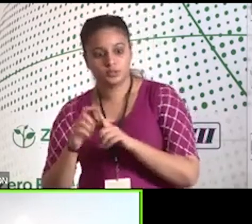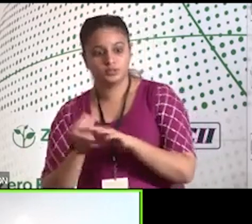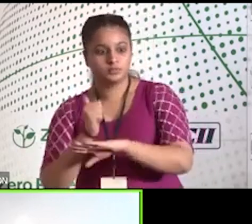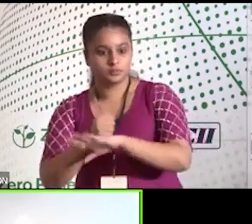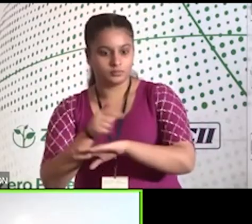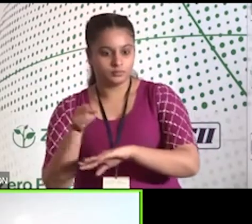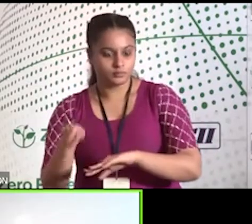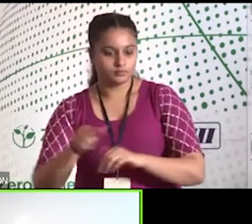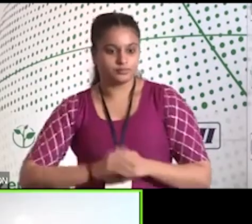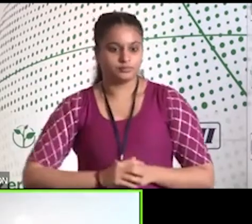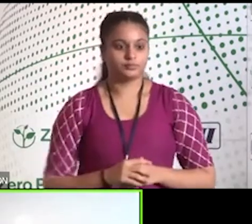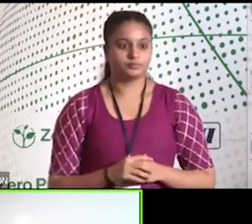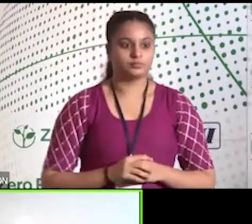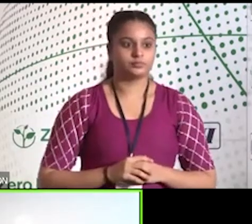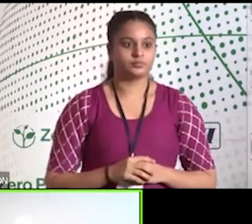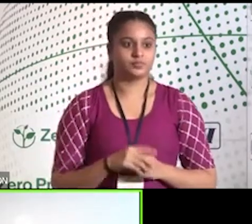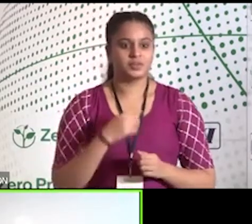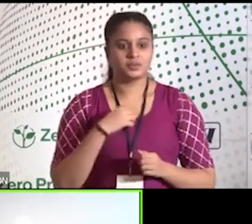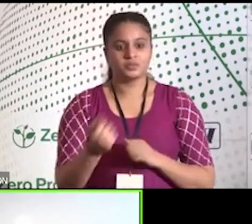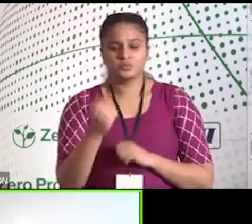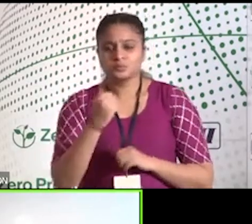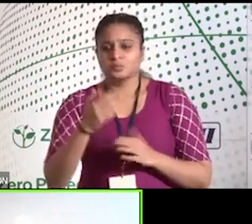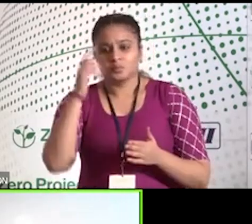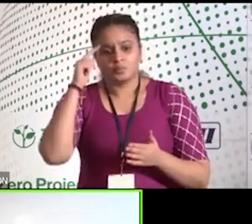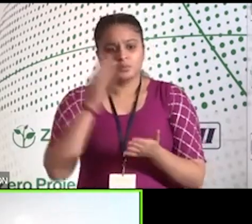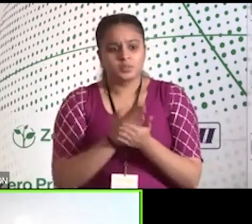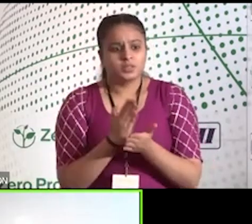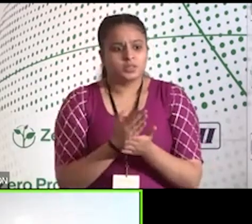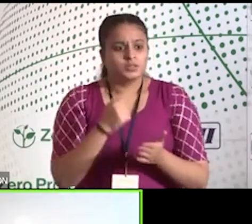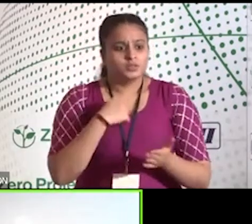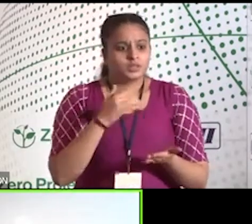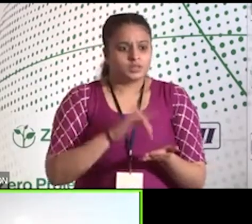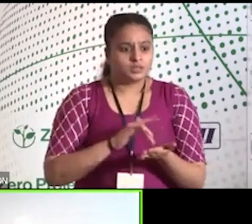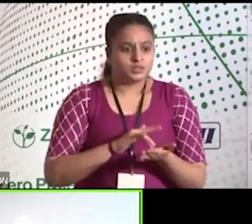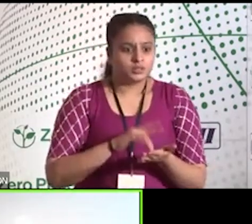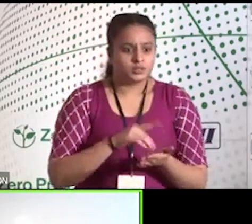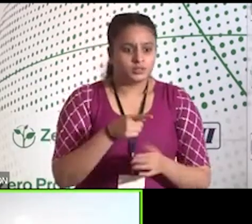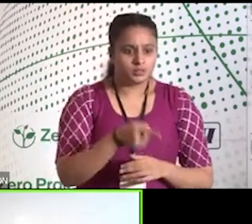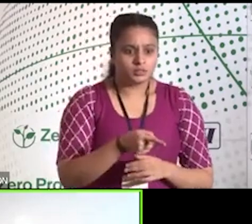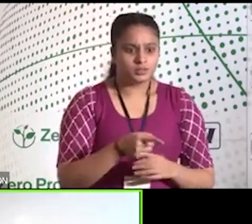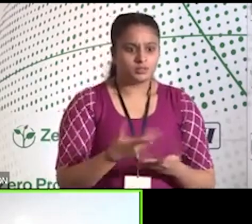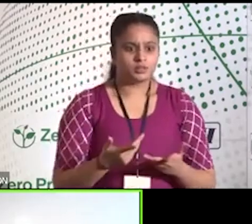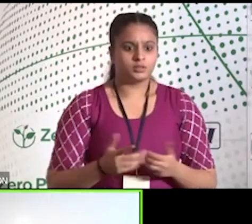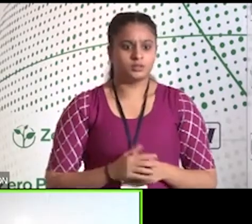we strongly believe that this is the area where there is a lot of potential for us